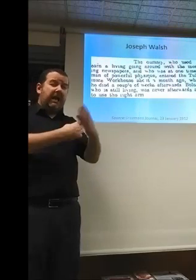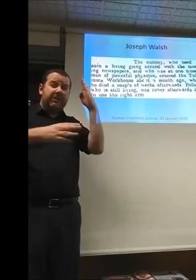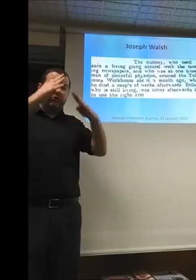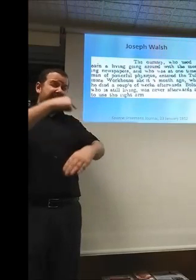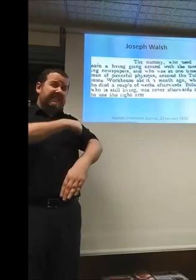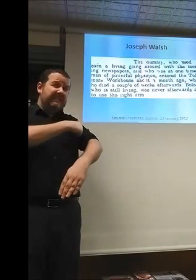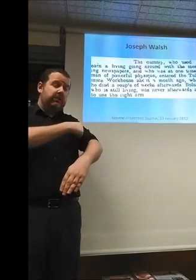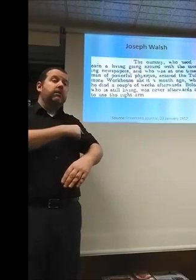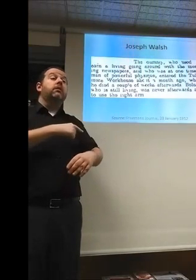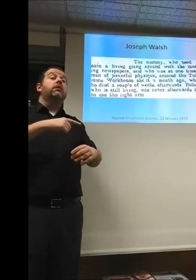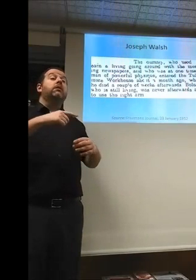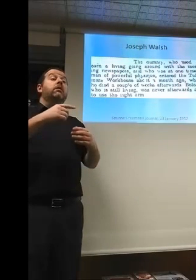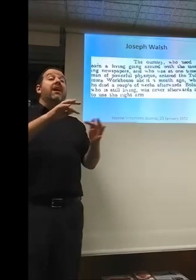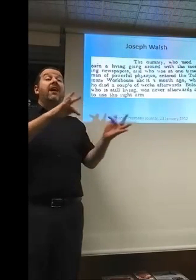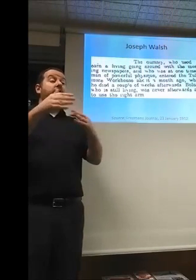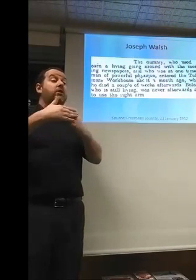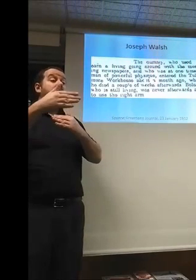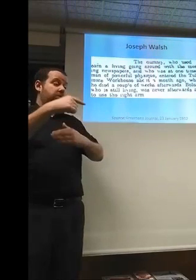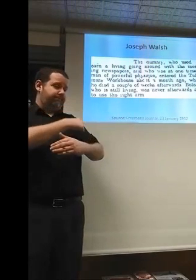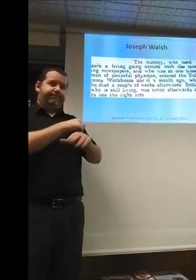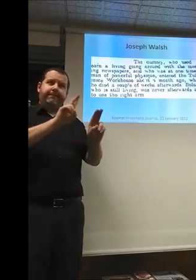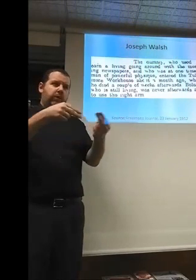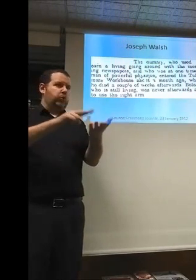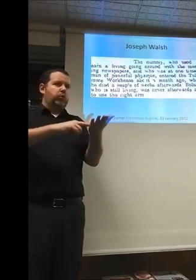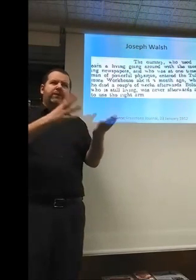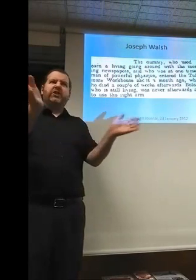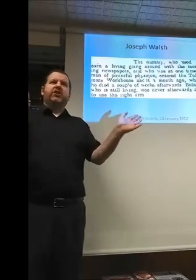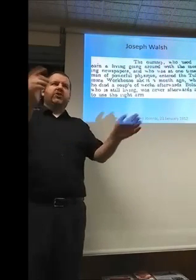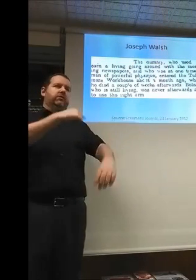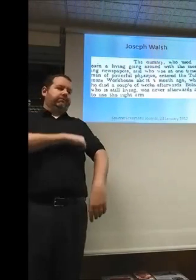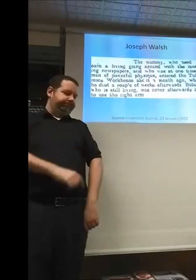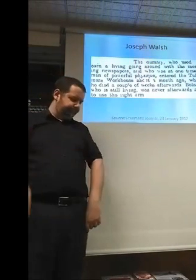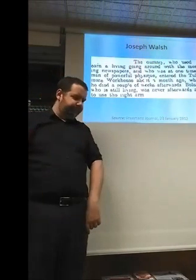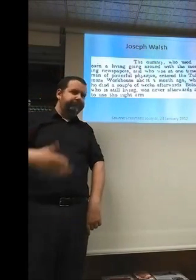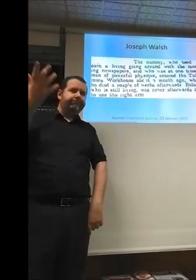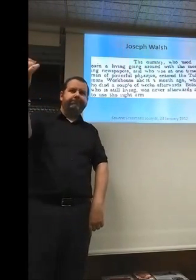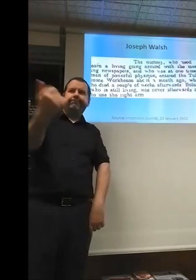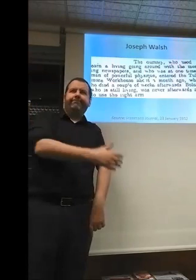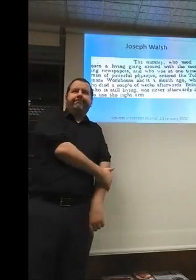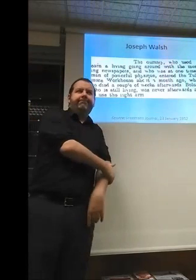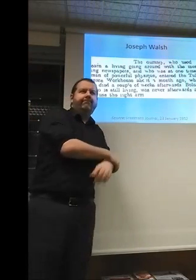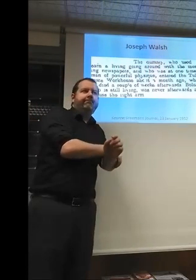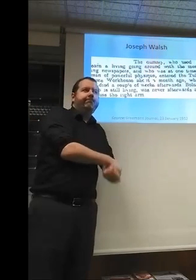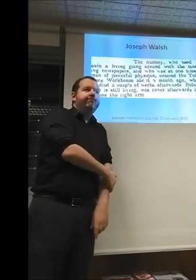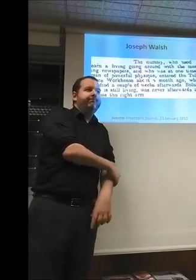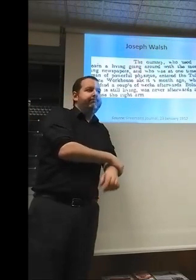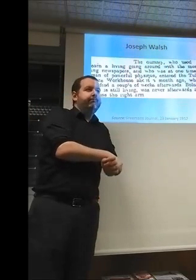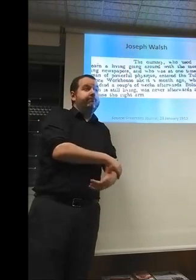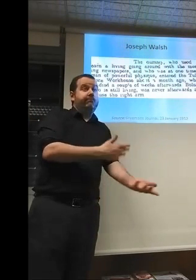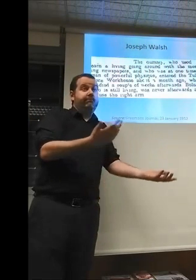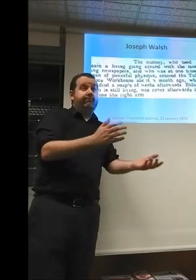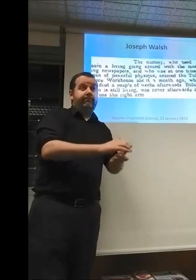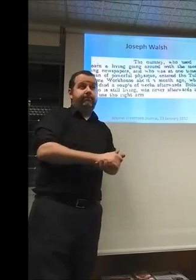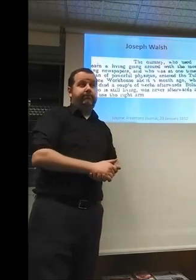to gesture that he loved his wife and the judge saw this happen and he accepted it and